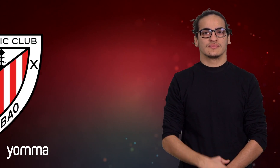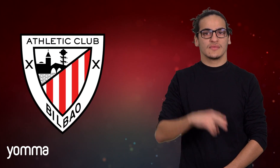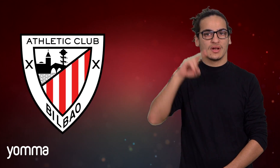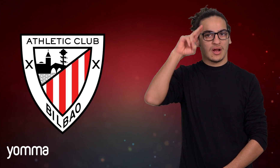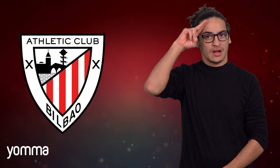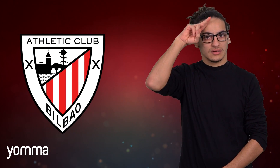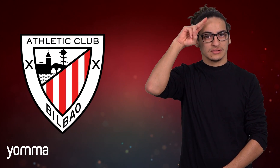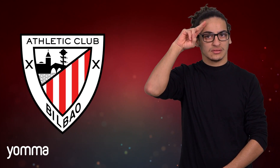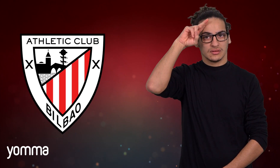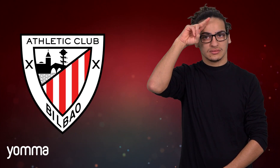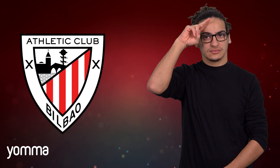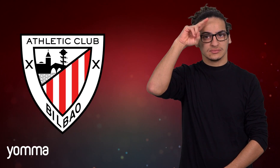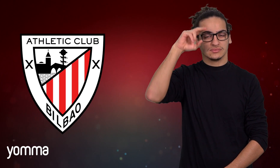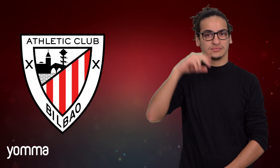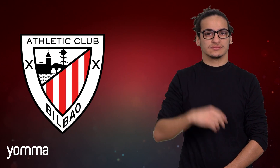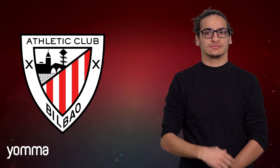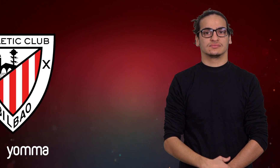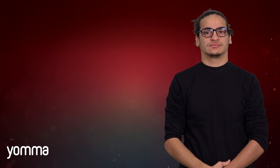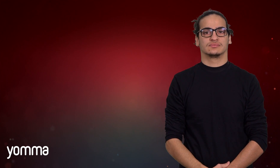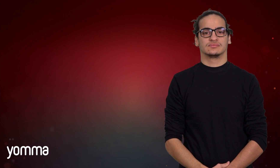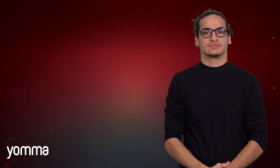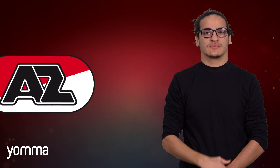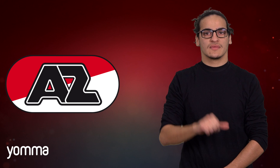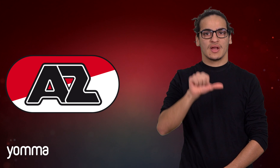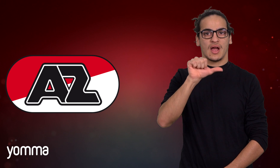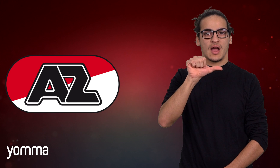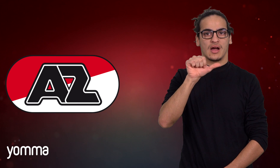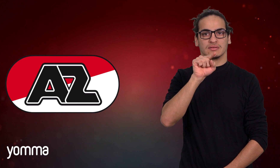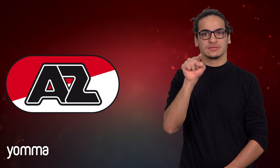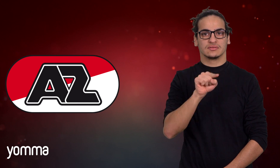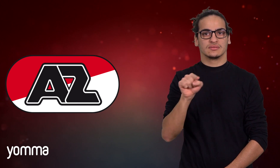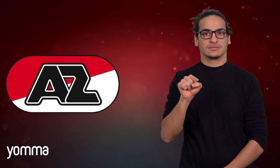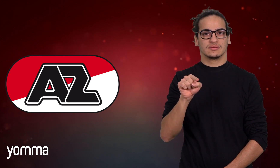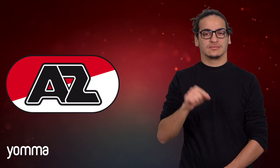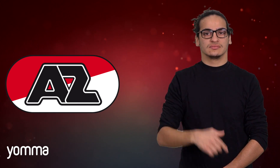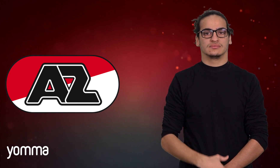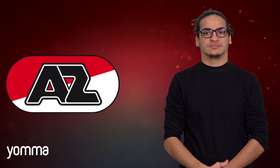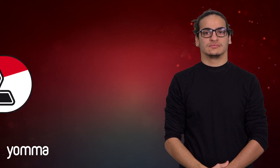Athletic Club AZ Alkmaar